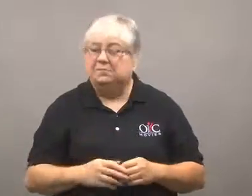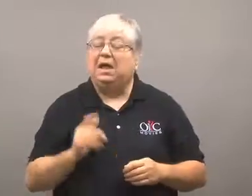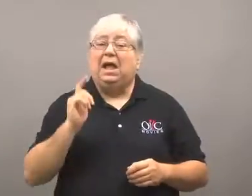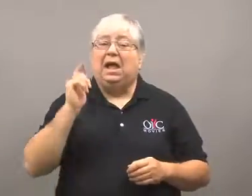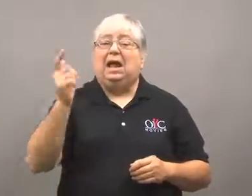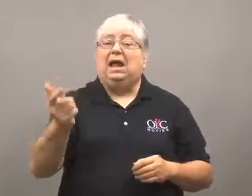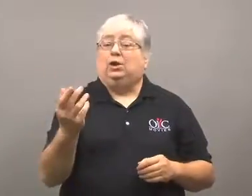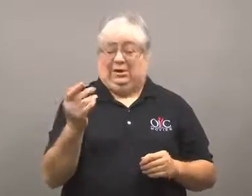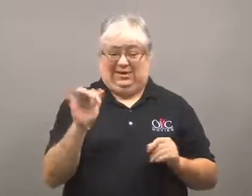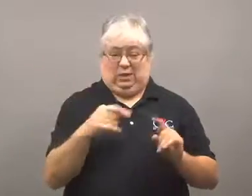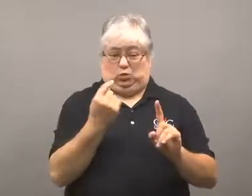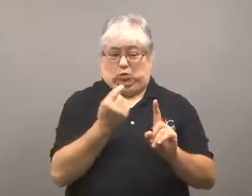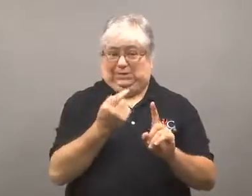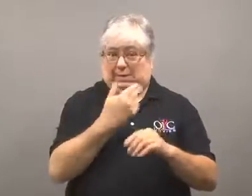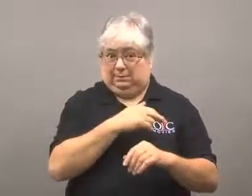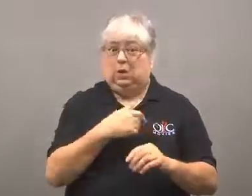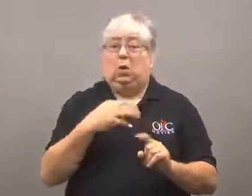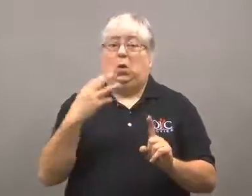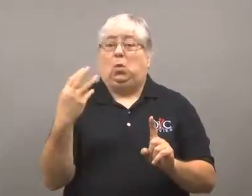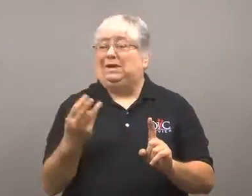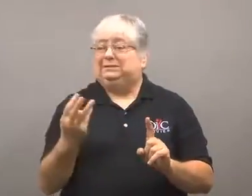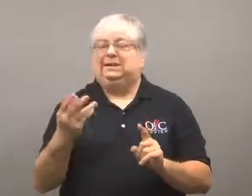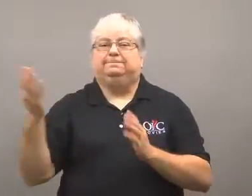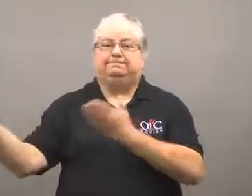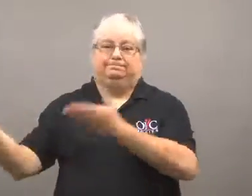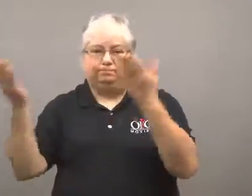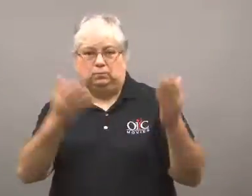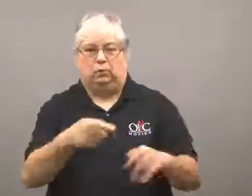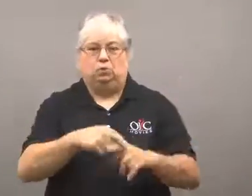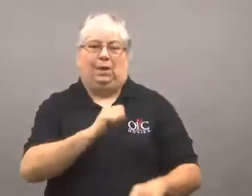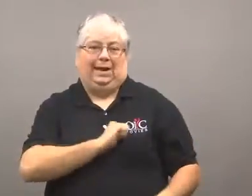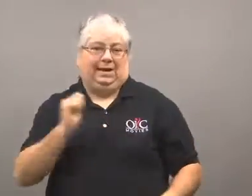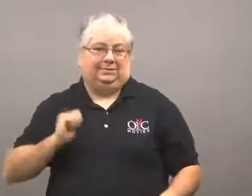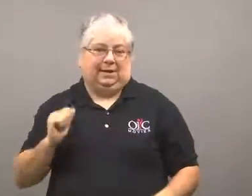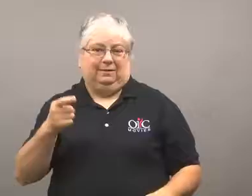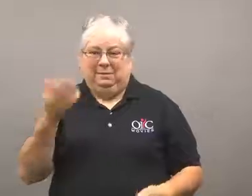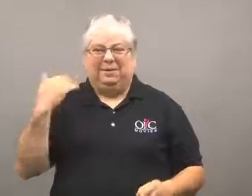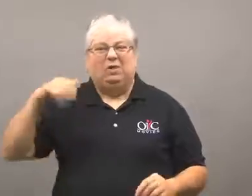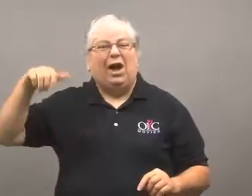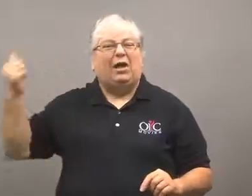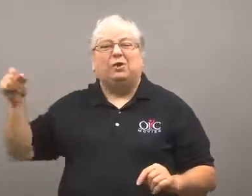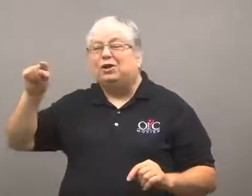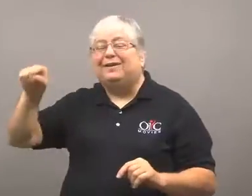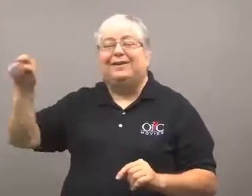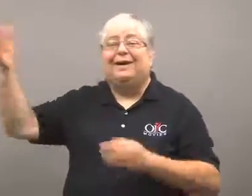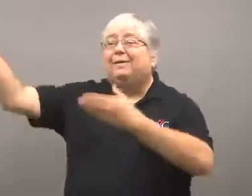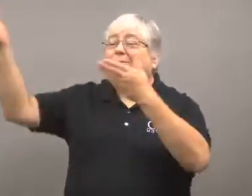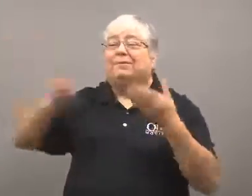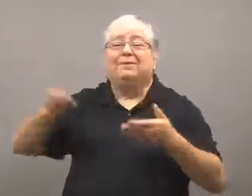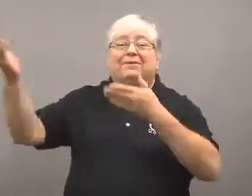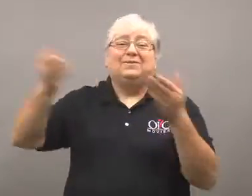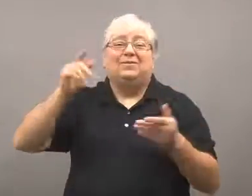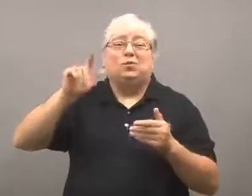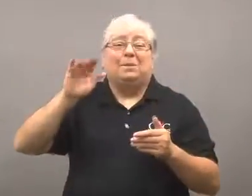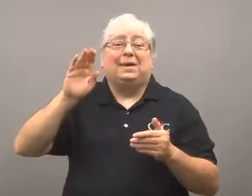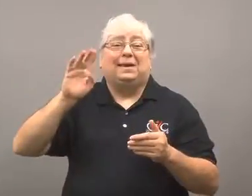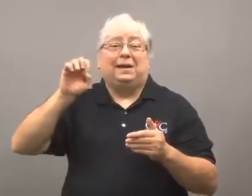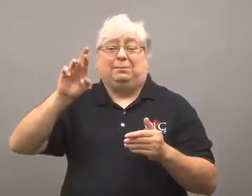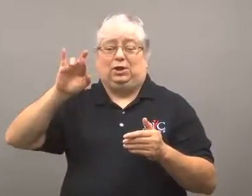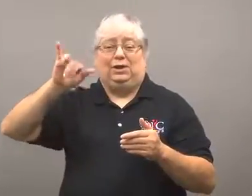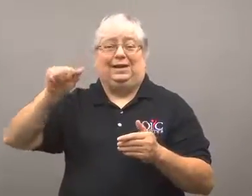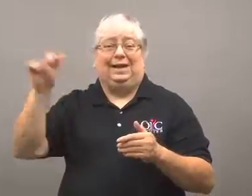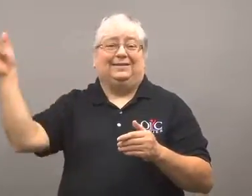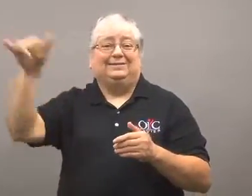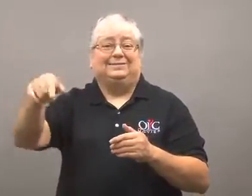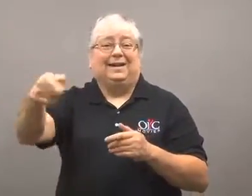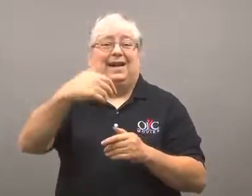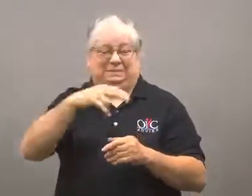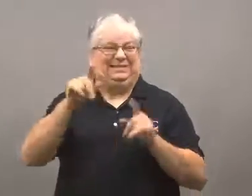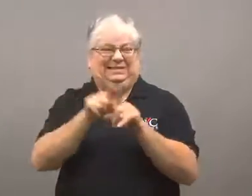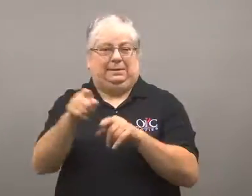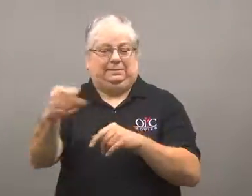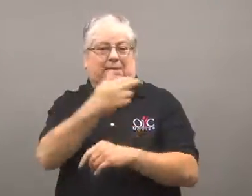She was in the hospital on Tuesday, and was transferred to Atlanta on Wednesday.